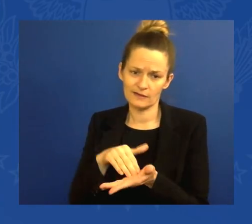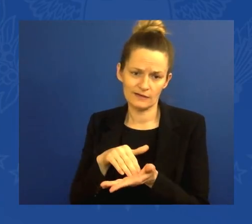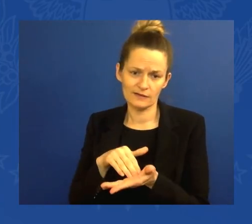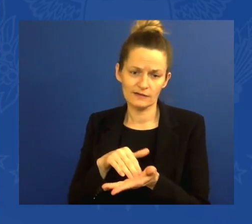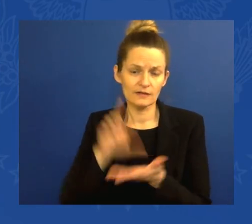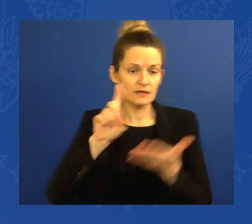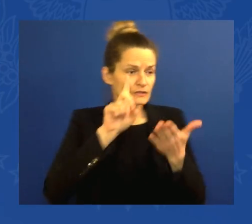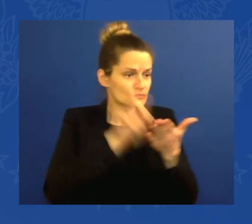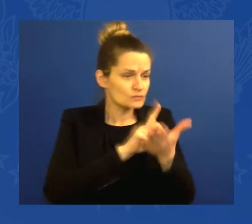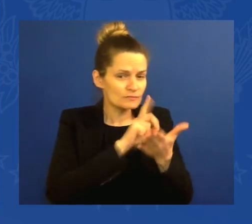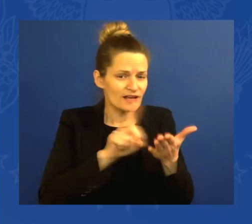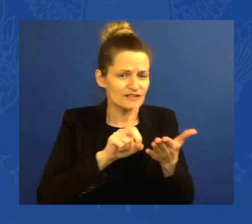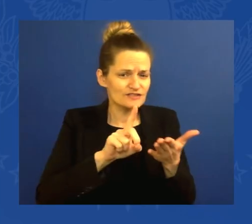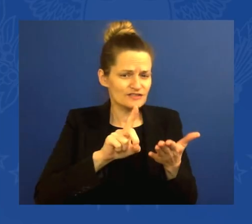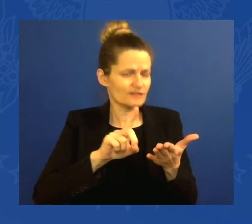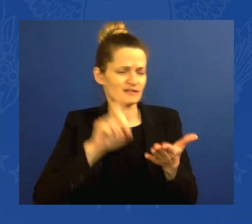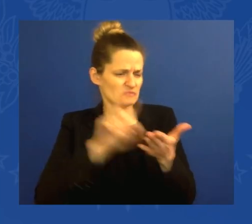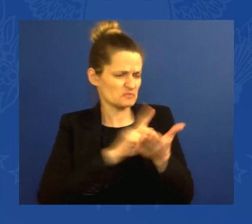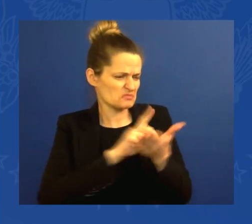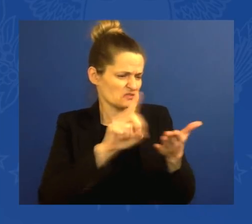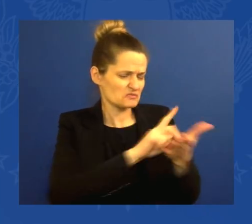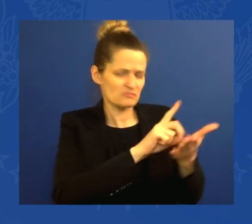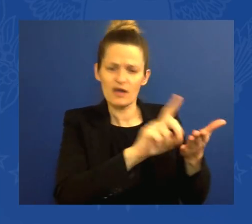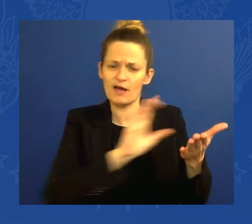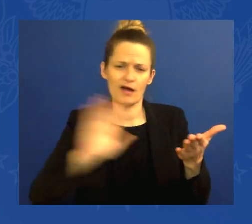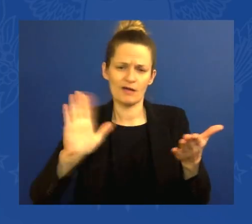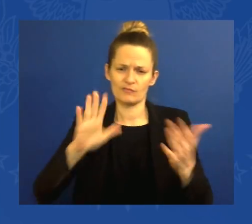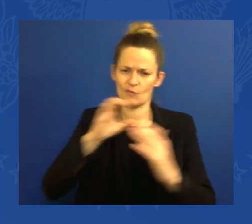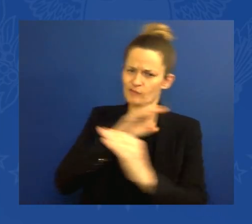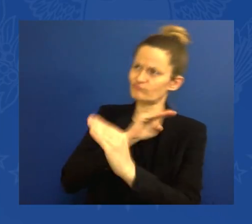So, I will conclude today by thanking all of the people who are here --